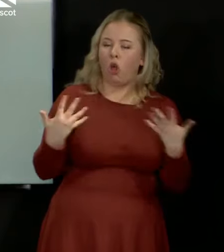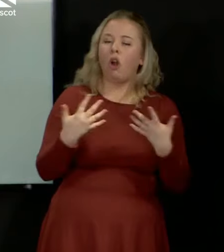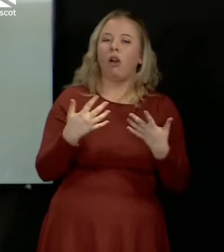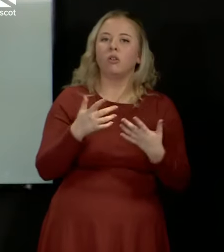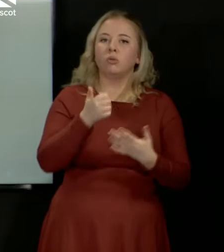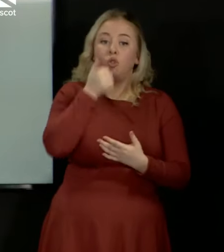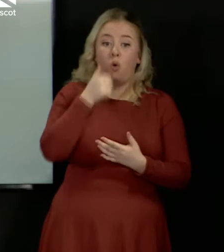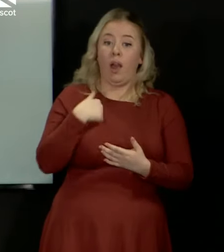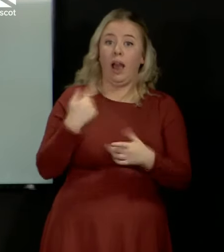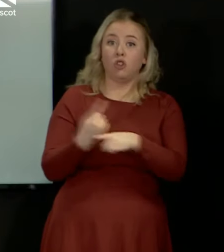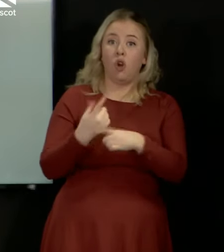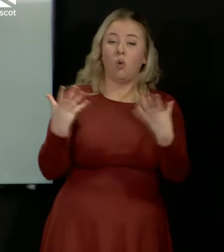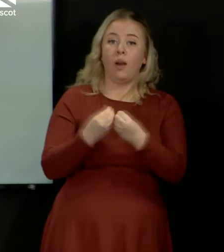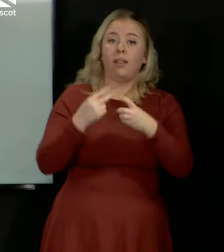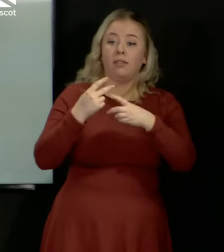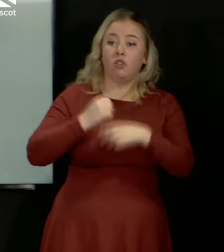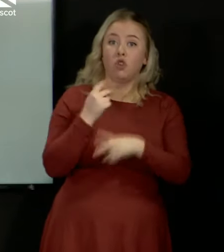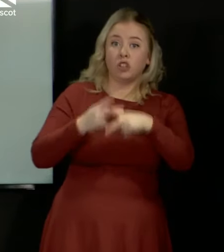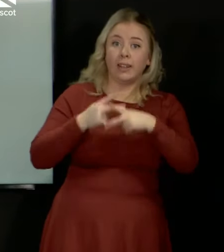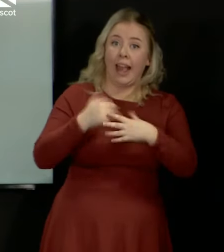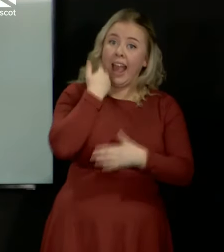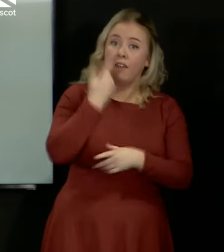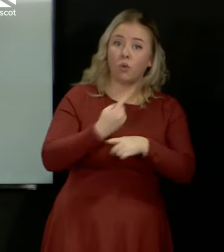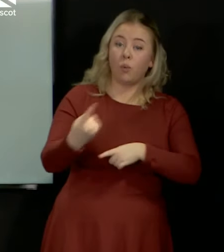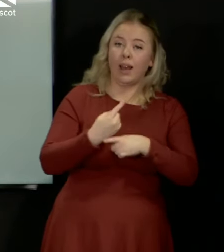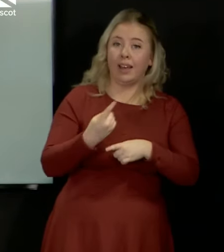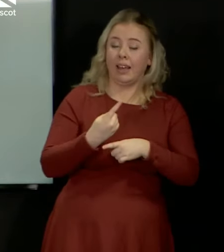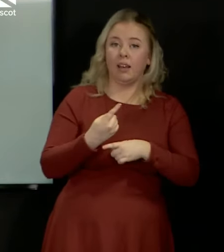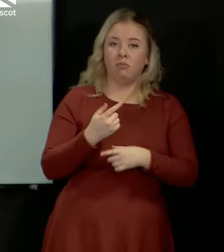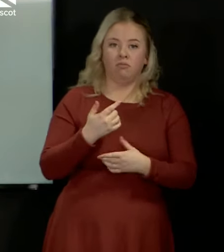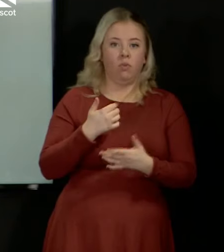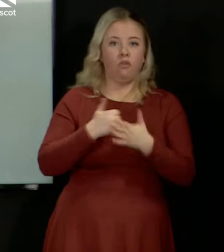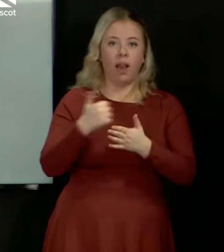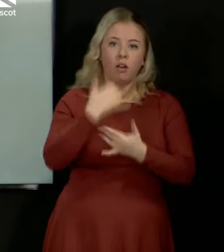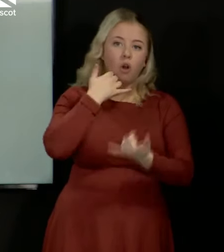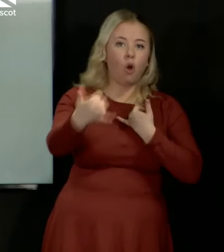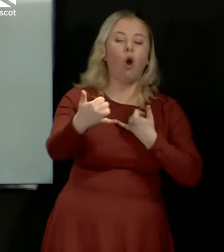week. More often if they wish that, but there is a regular weekly call. My senior officials